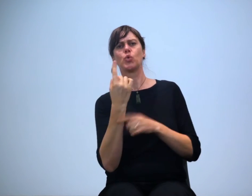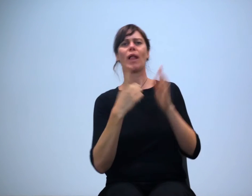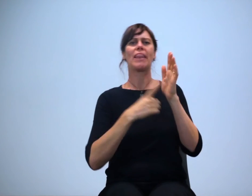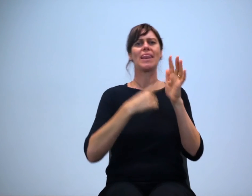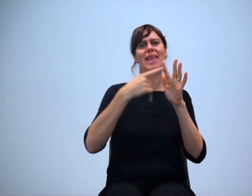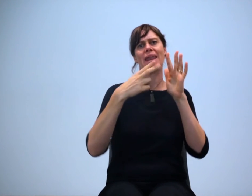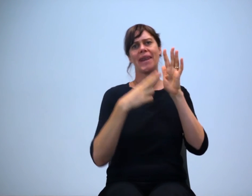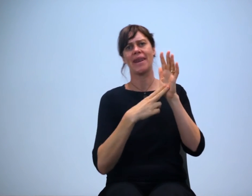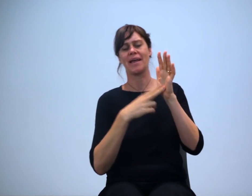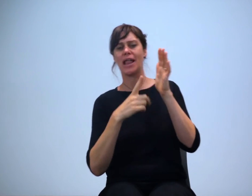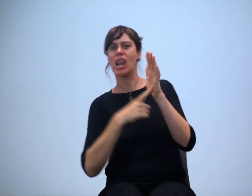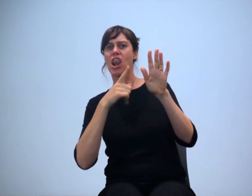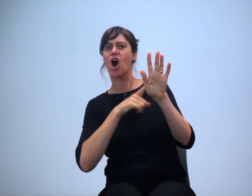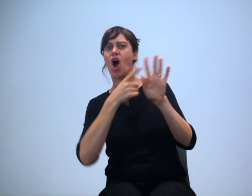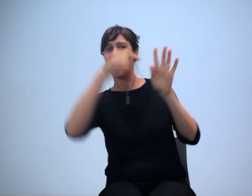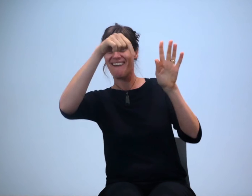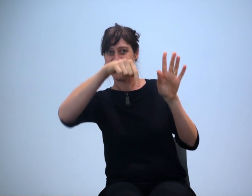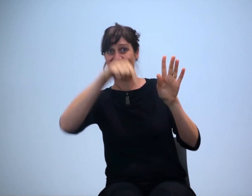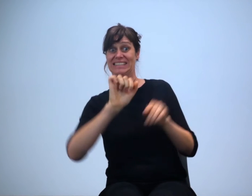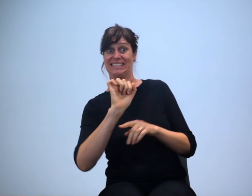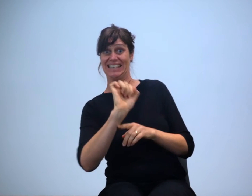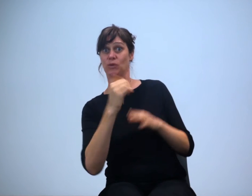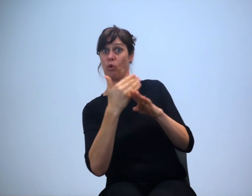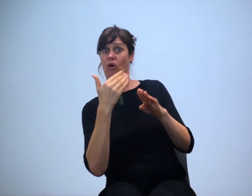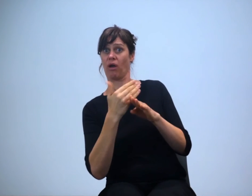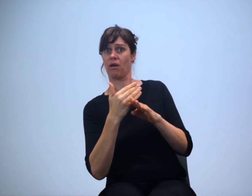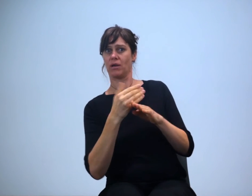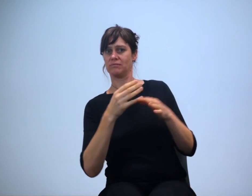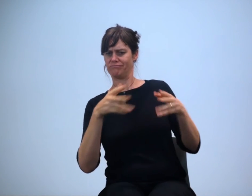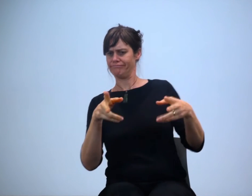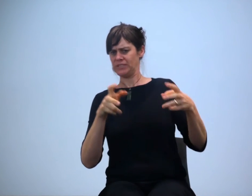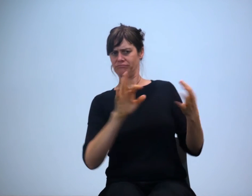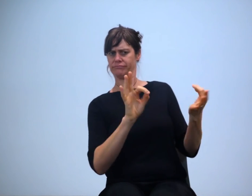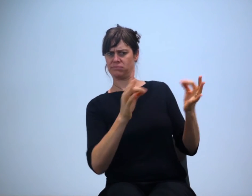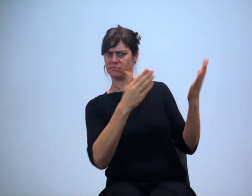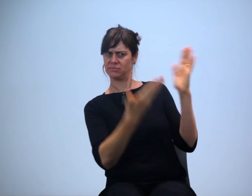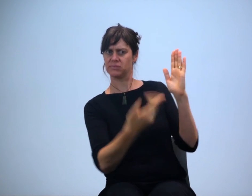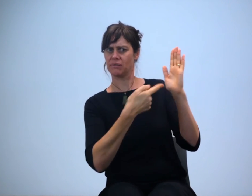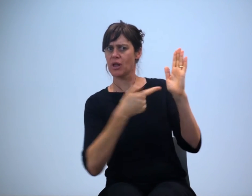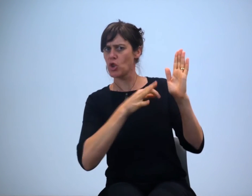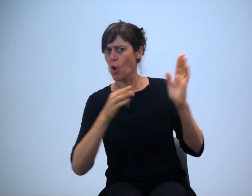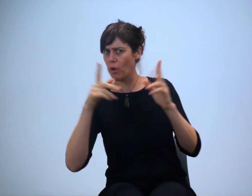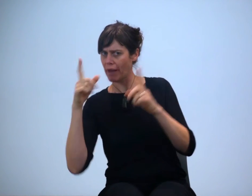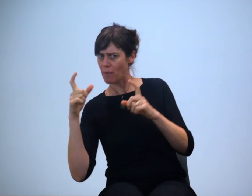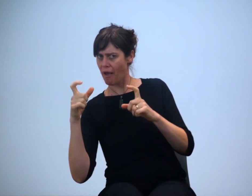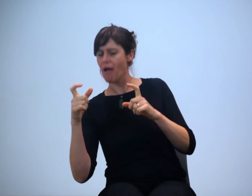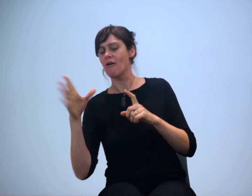Its theme is inspired by artist Len Lye's cameraless photographs